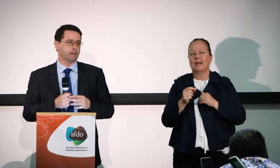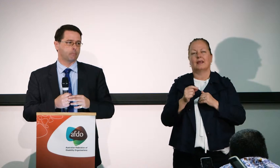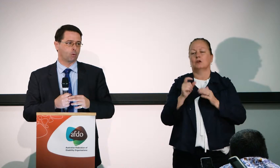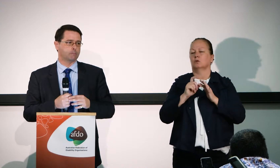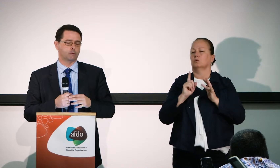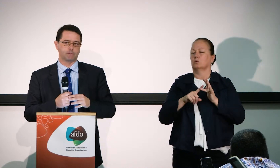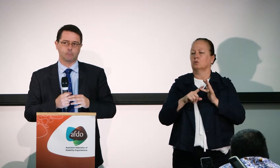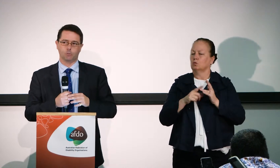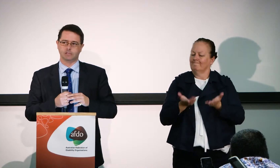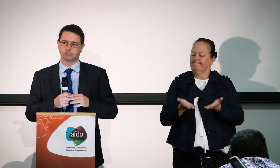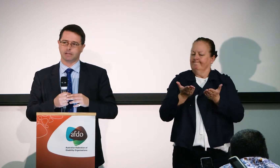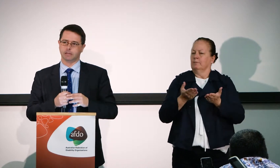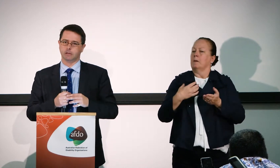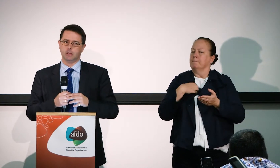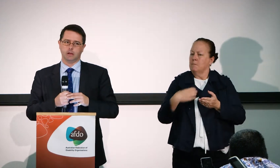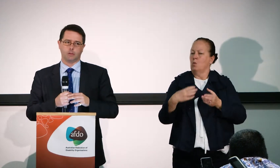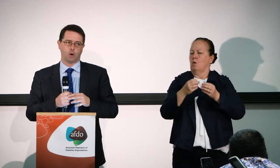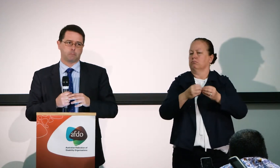the employment of people with disability in the workplace.